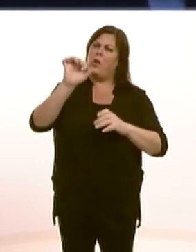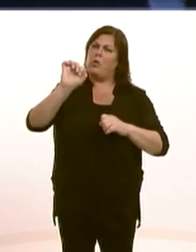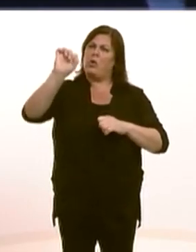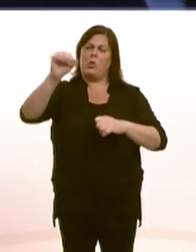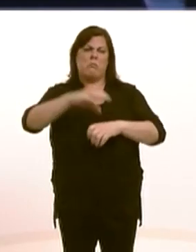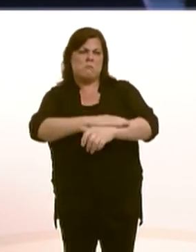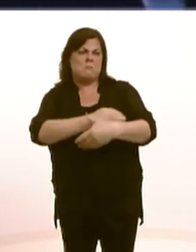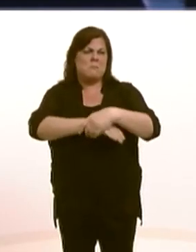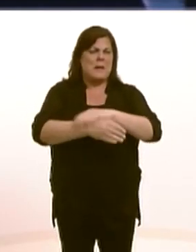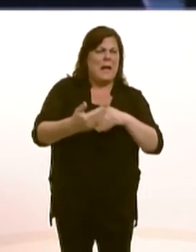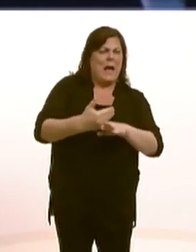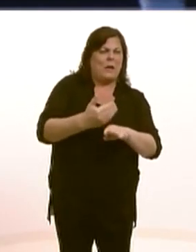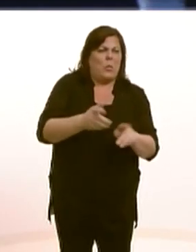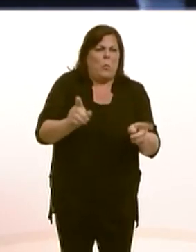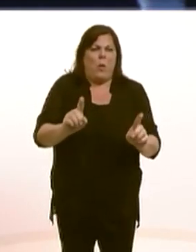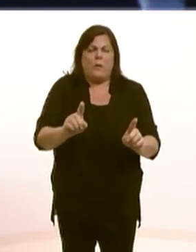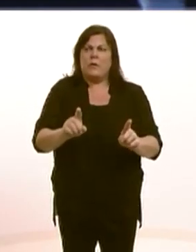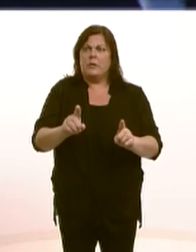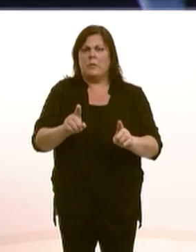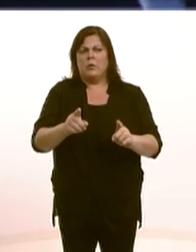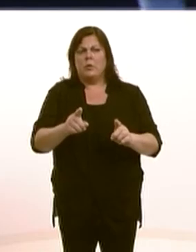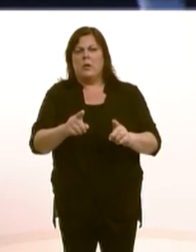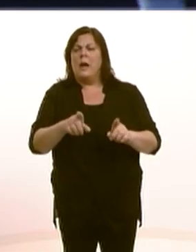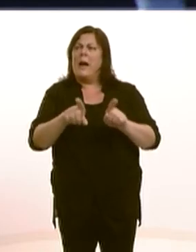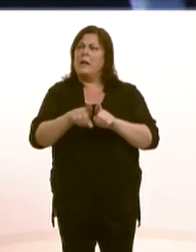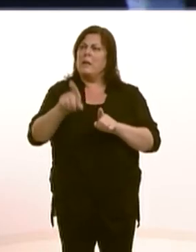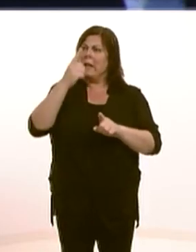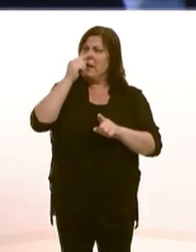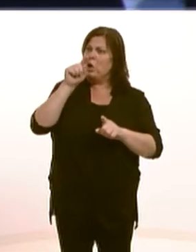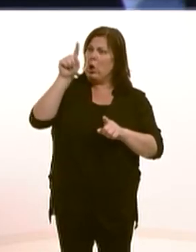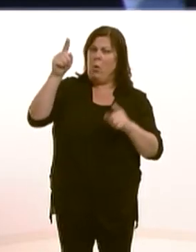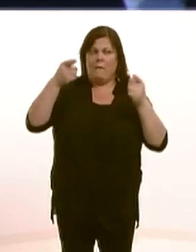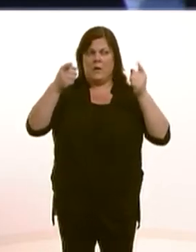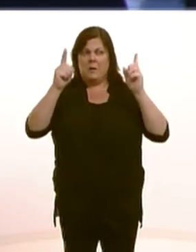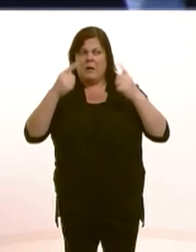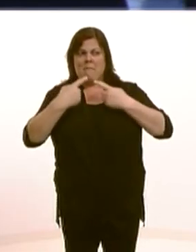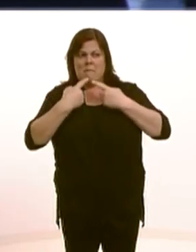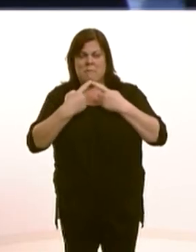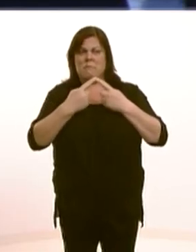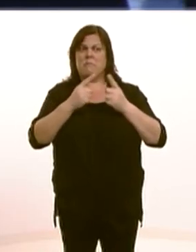Will you, as First Minister, make a statement in this Chamber to the Assembly Members, and